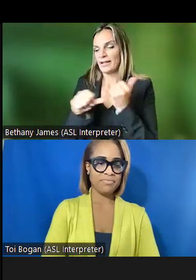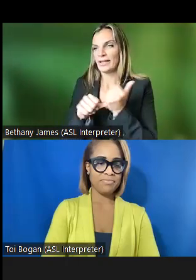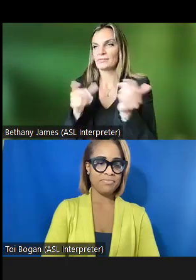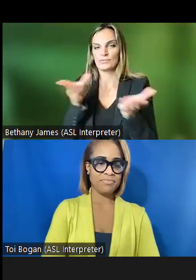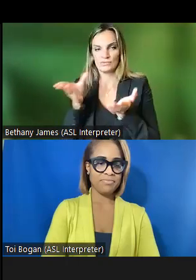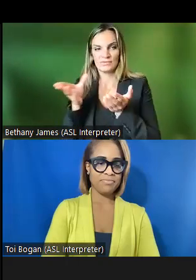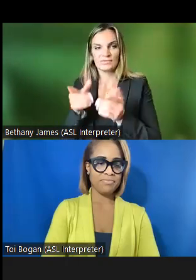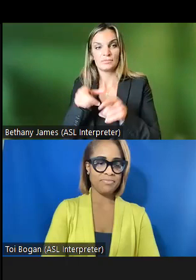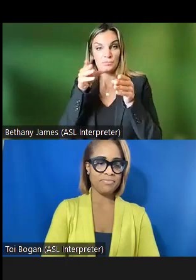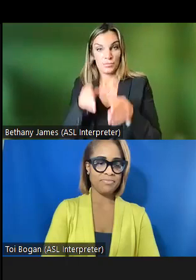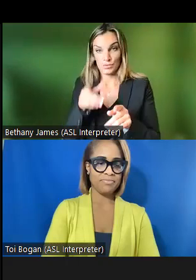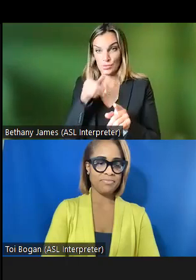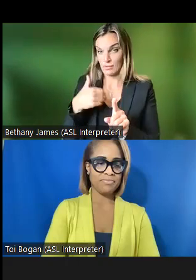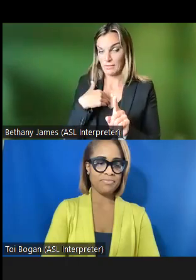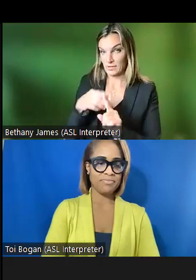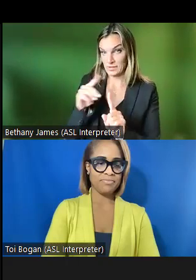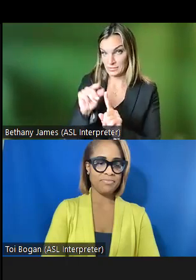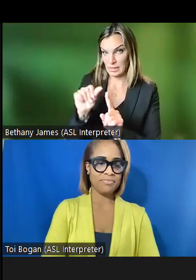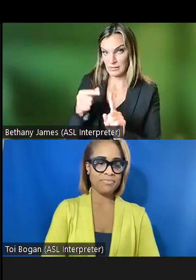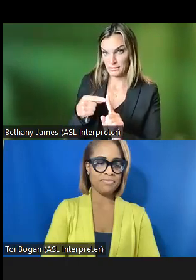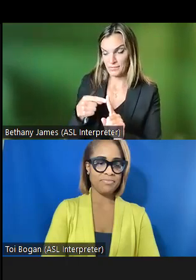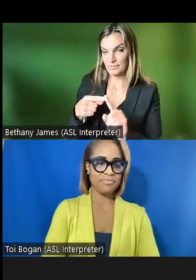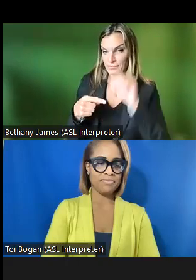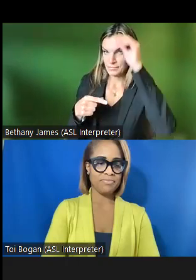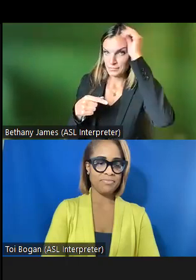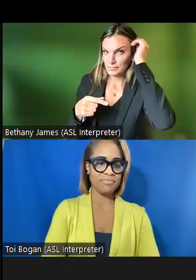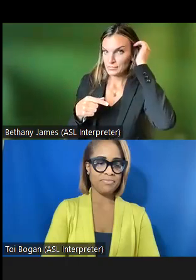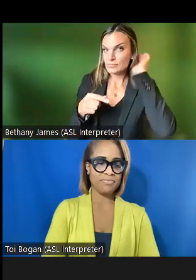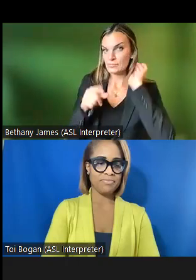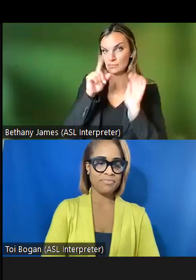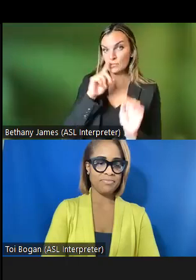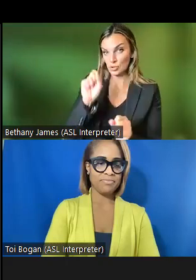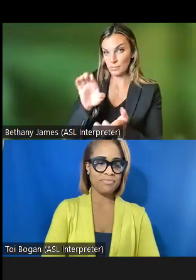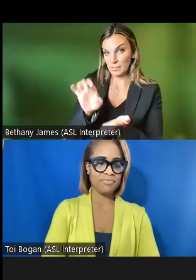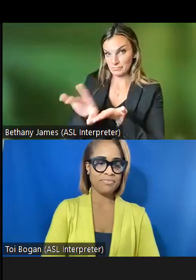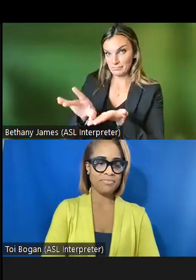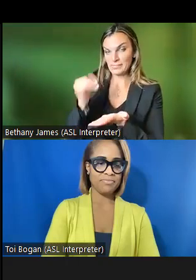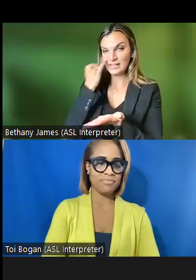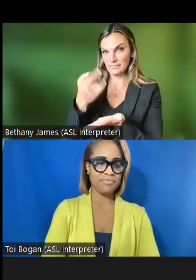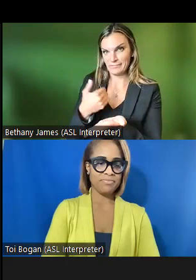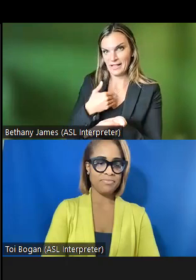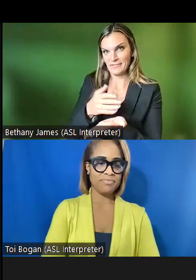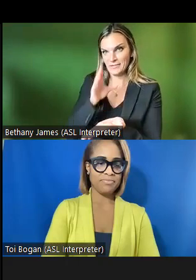A person with a disability, in some circumstances, could be excluded if they pose a direct threat to the health and safety of others.